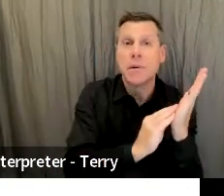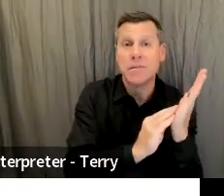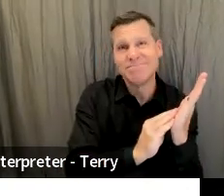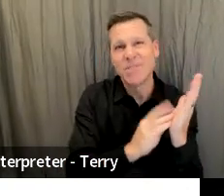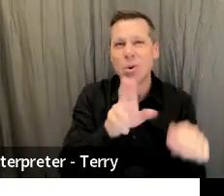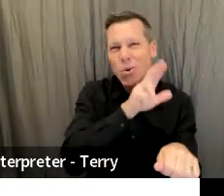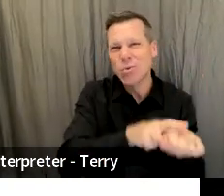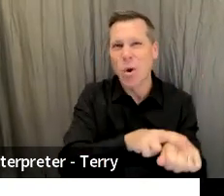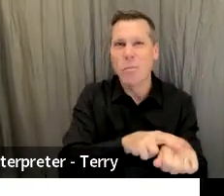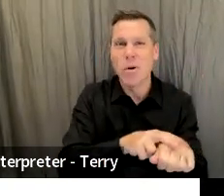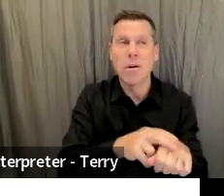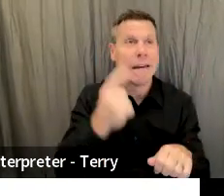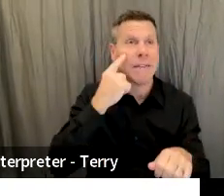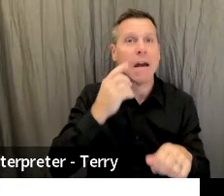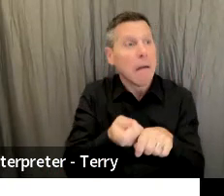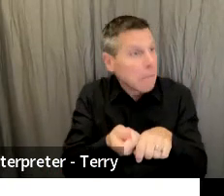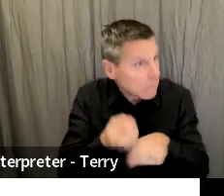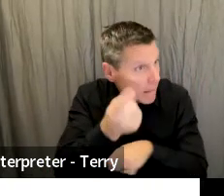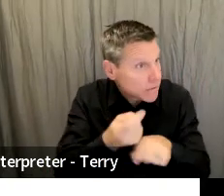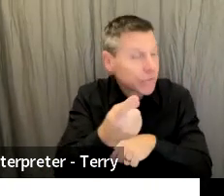six months, a year out in advance that you were going to have that class.